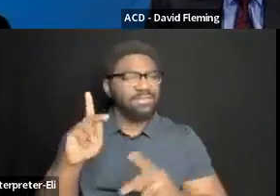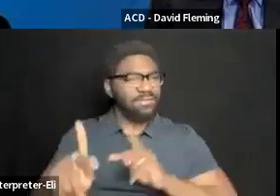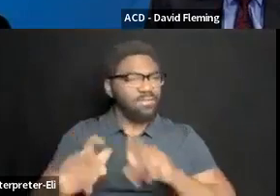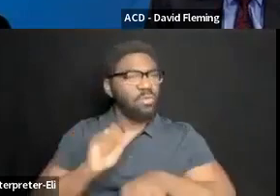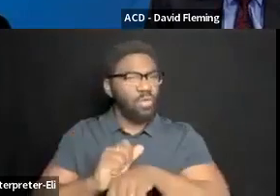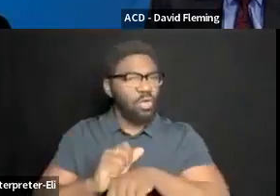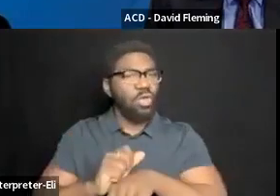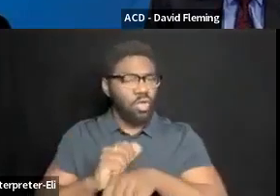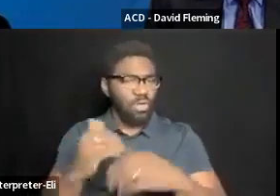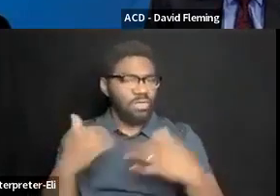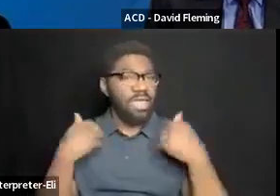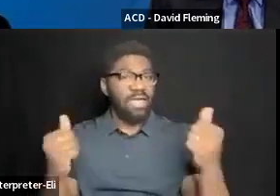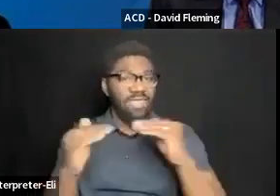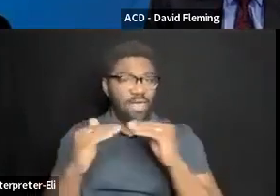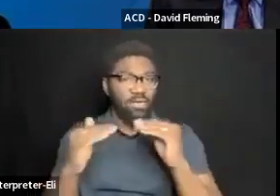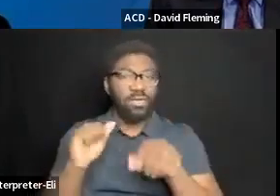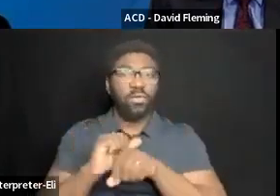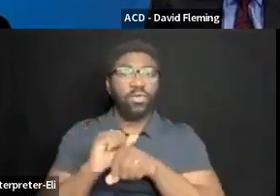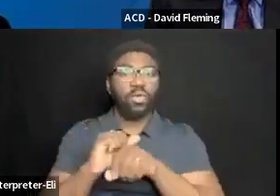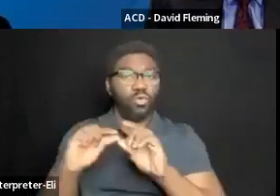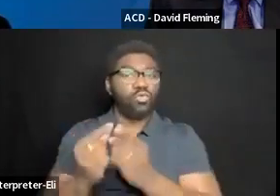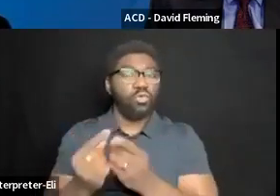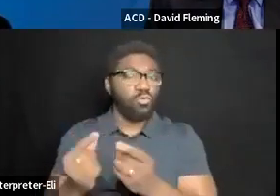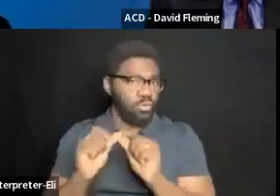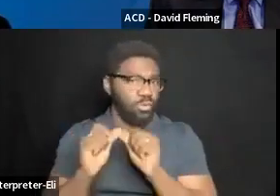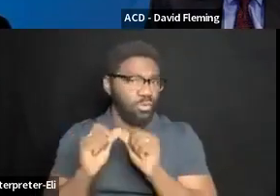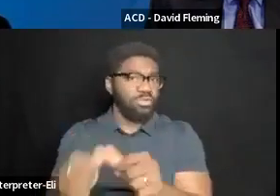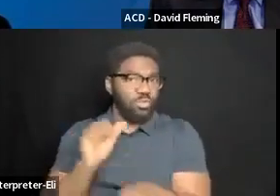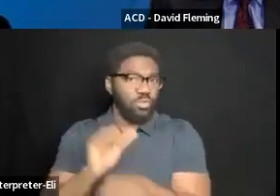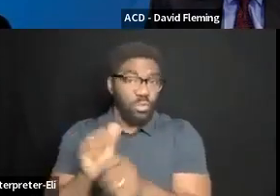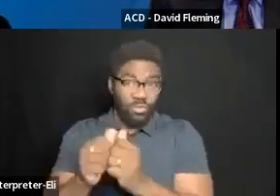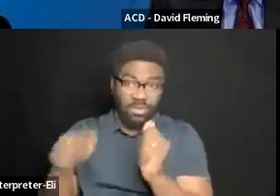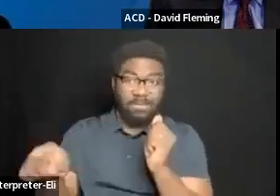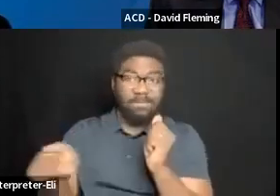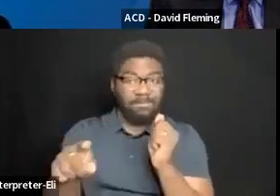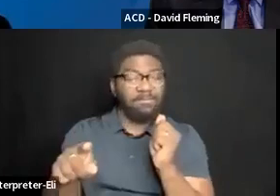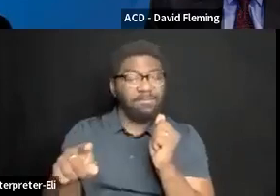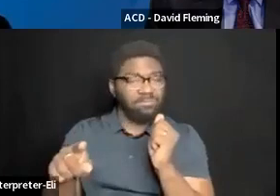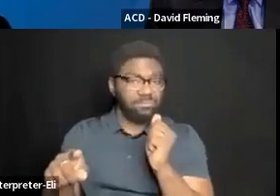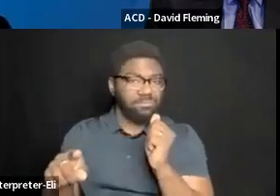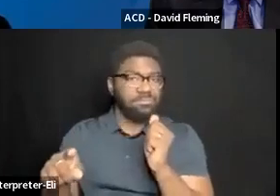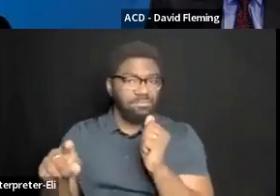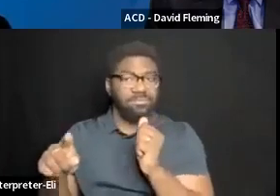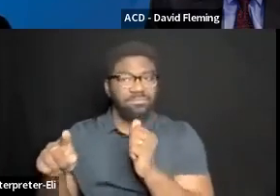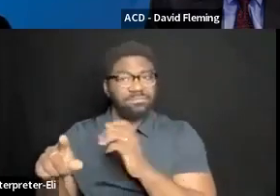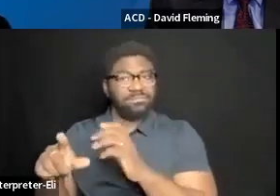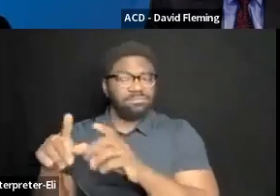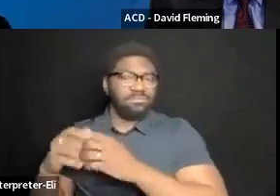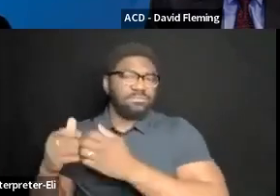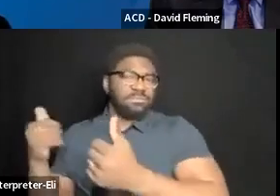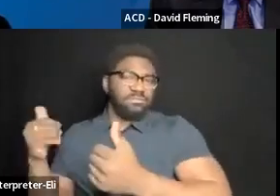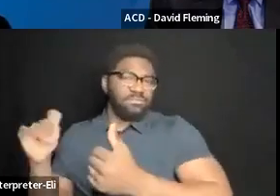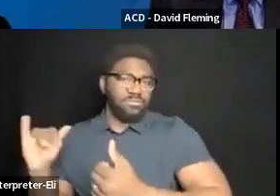to tap them and we'll continue to work with folks offline as well for this important work, but I'm sensing a lot